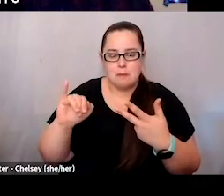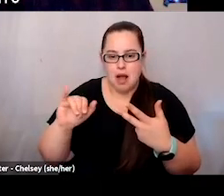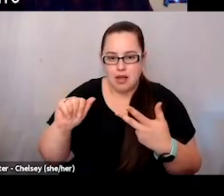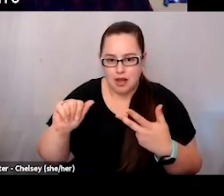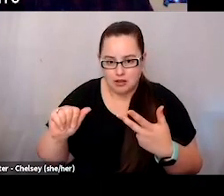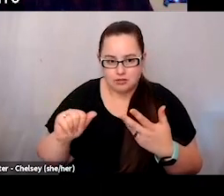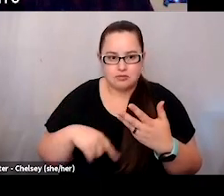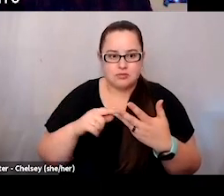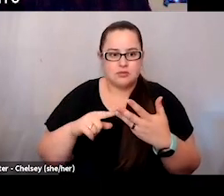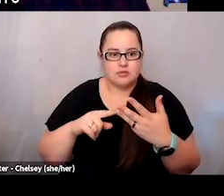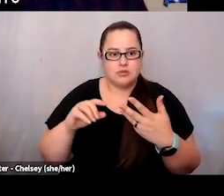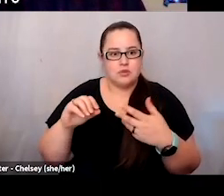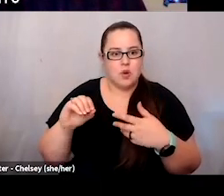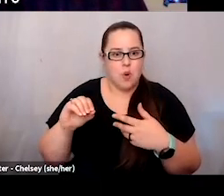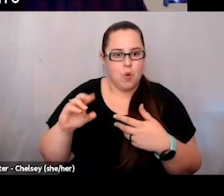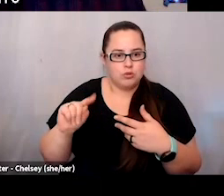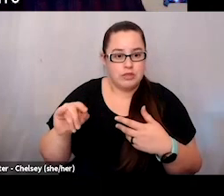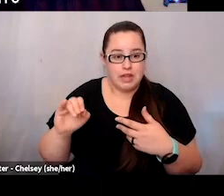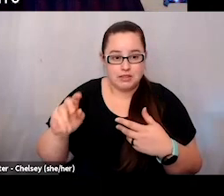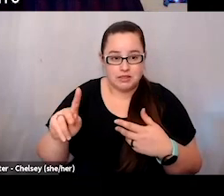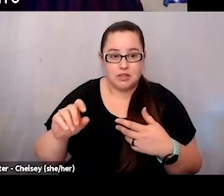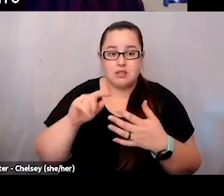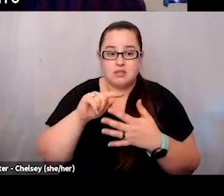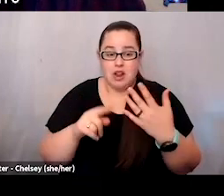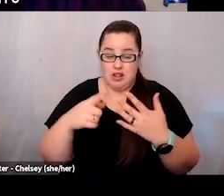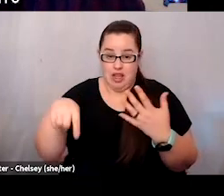civilizations up, I don't put them on a pedestal and say, well look with these, these